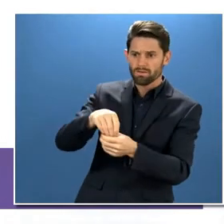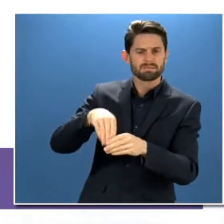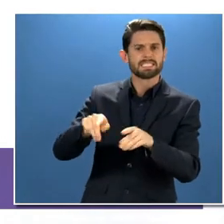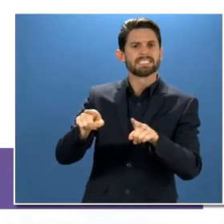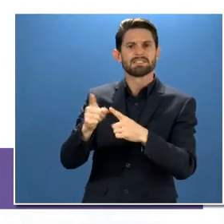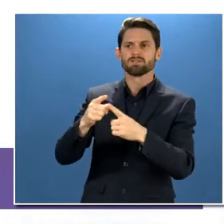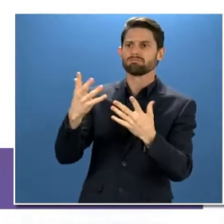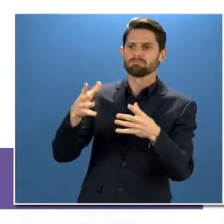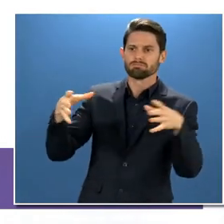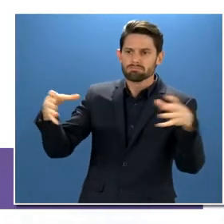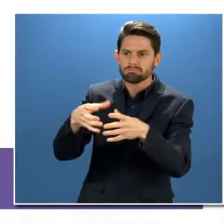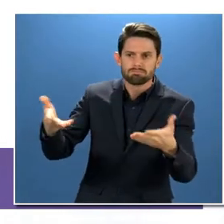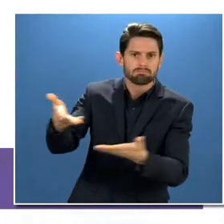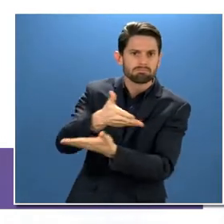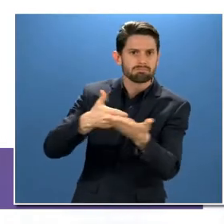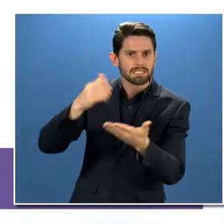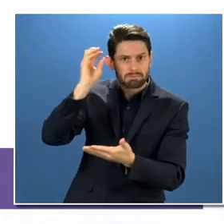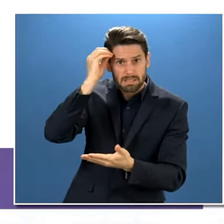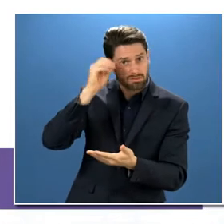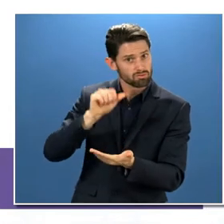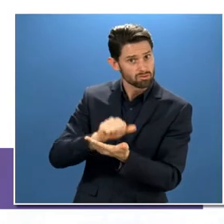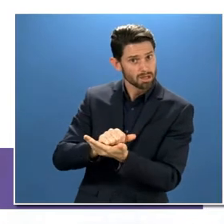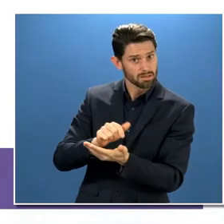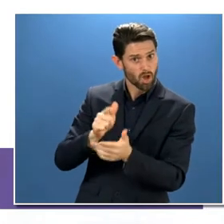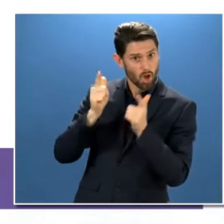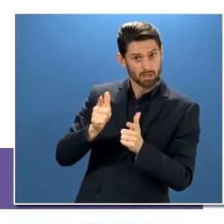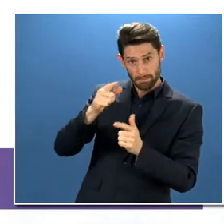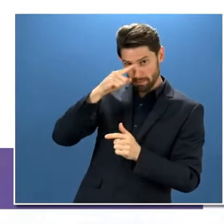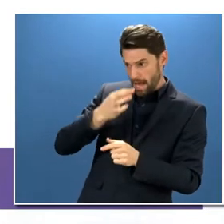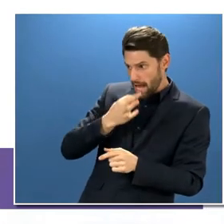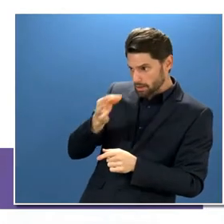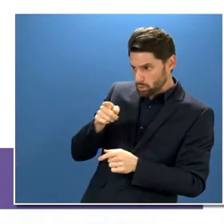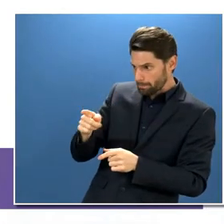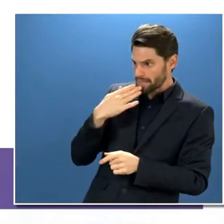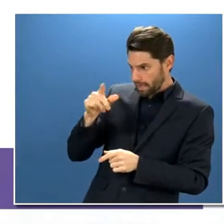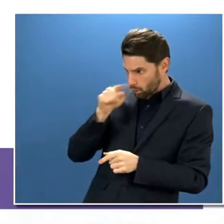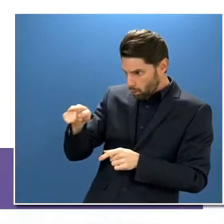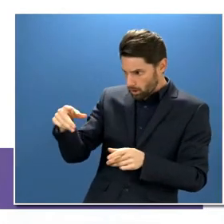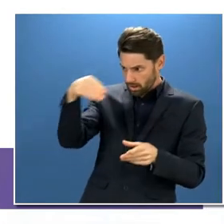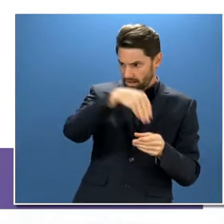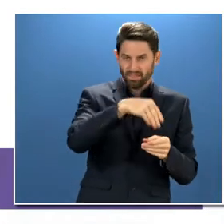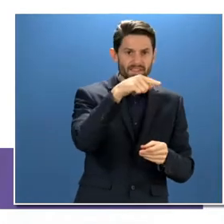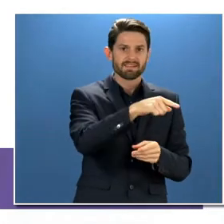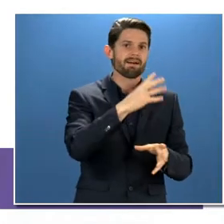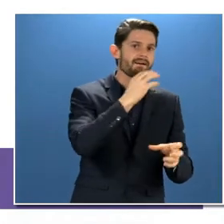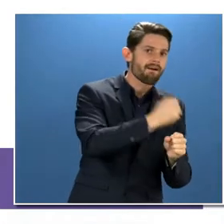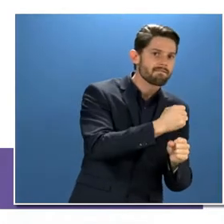So that means that you often are asked to become a member of government and non-government committees.